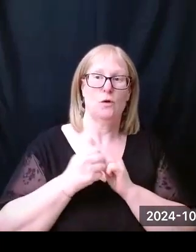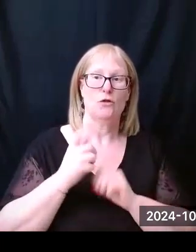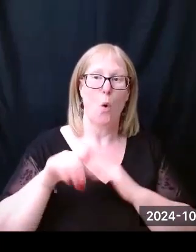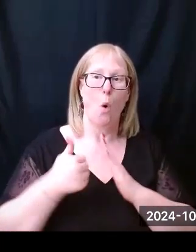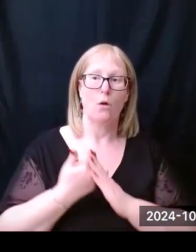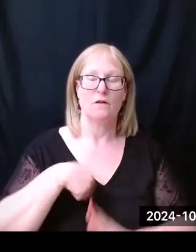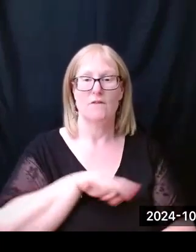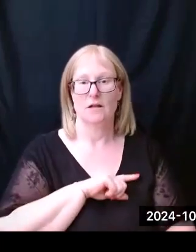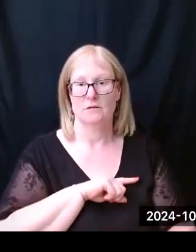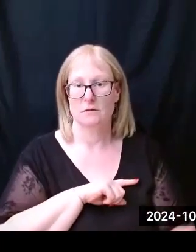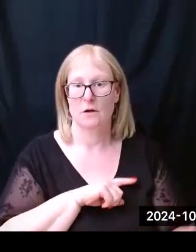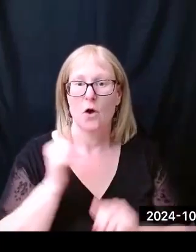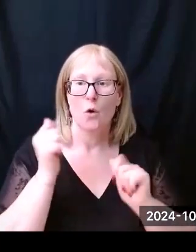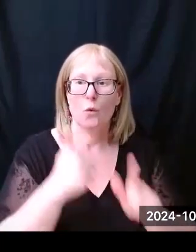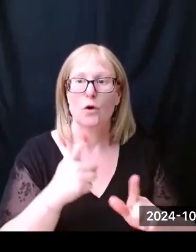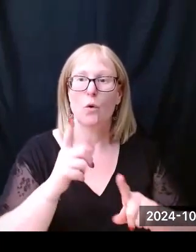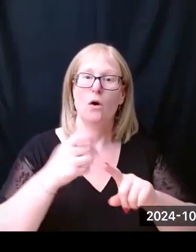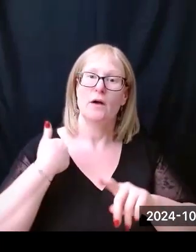All of us have varying degrees of trauma histories.